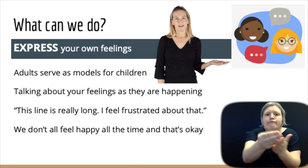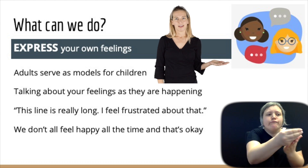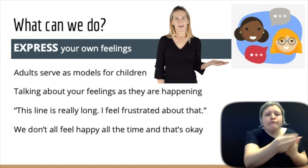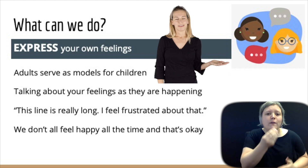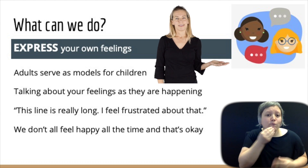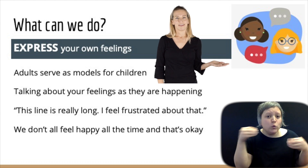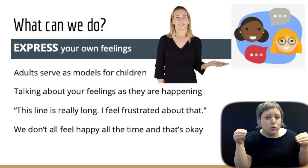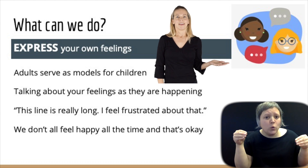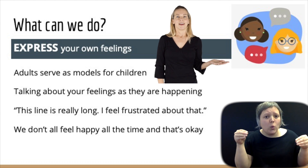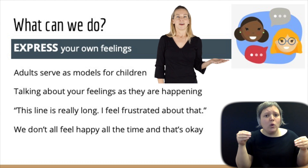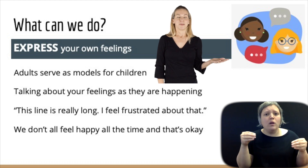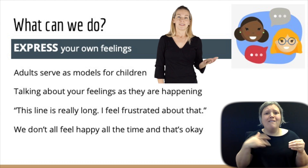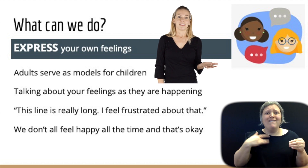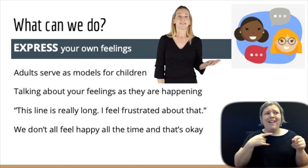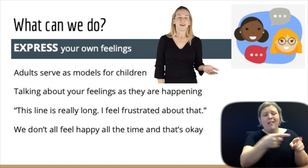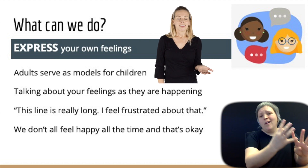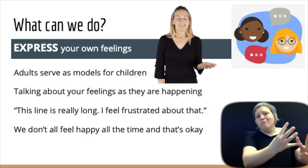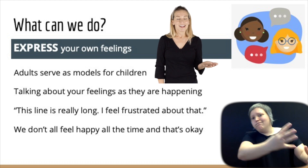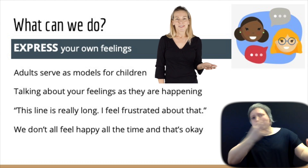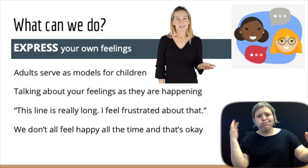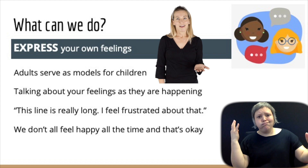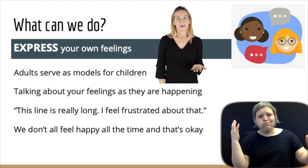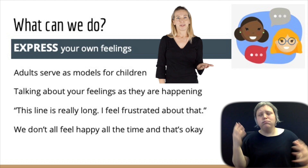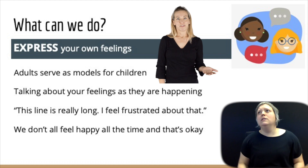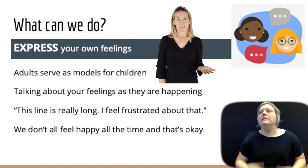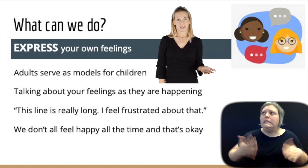There's a really long line, um, you can say “This line is really long. I'm really frustrated.”